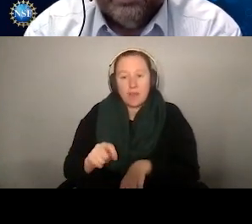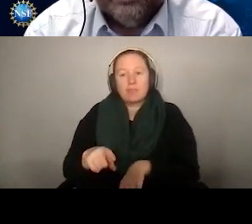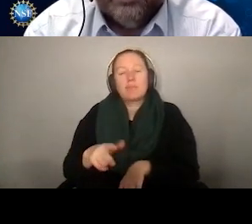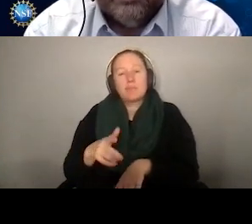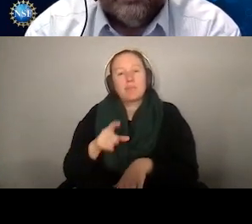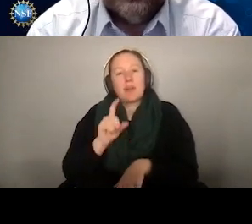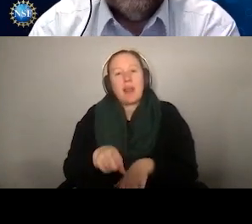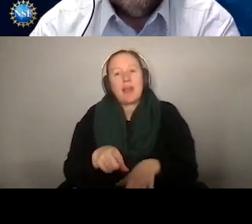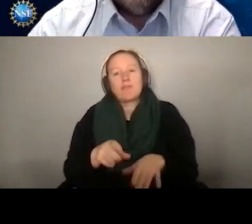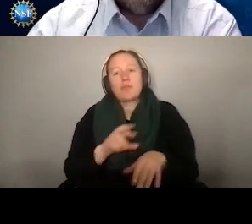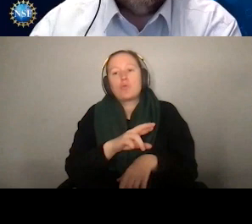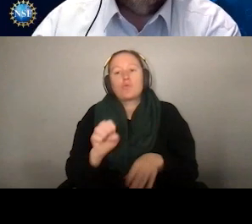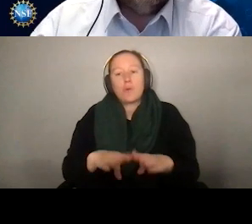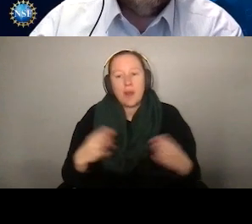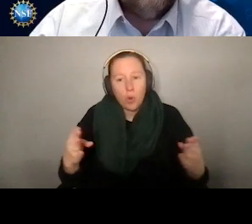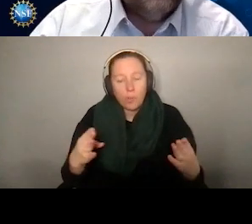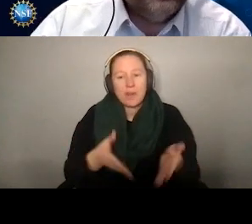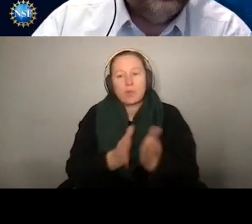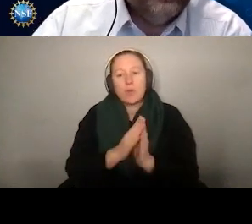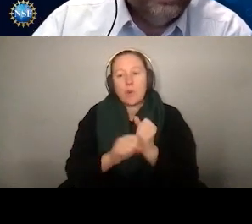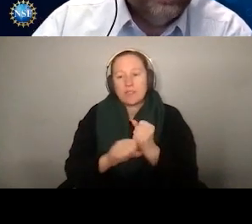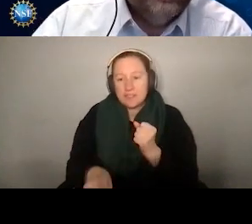an extension would be required to be requested.